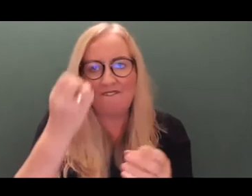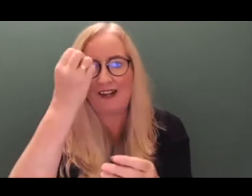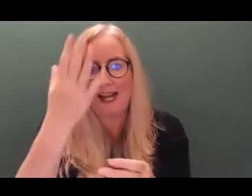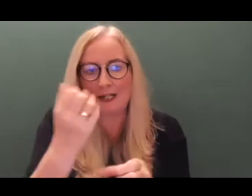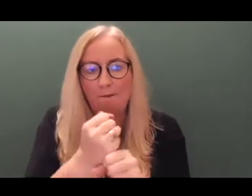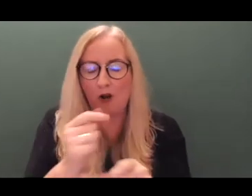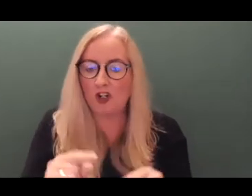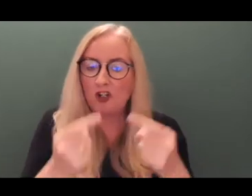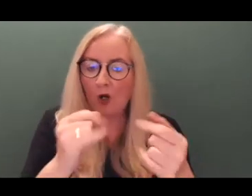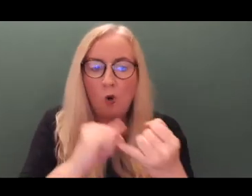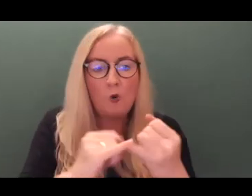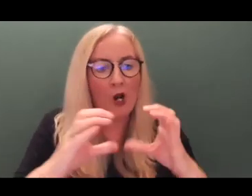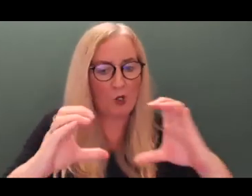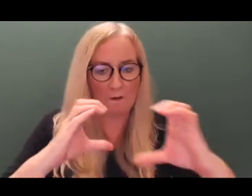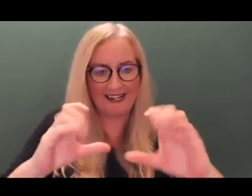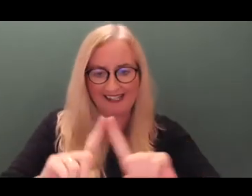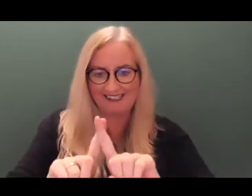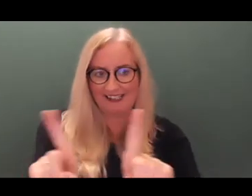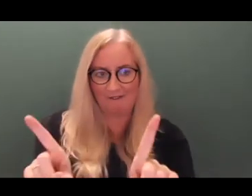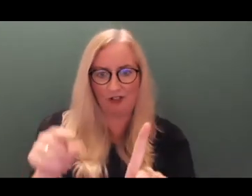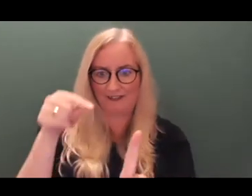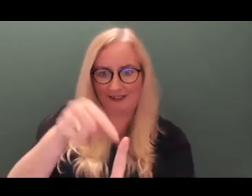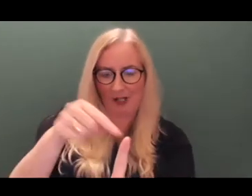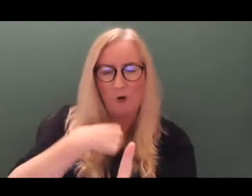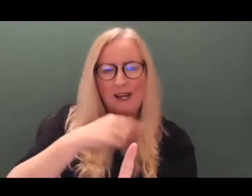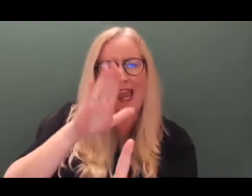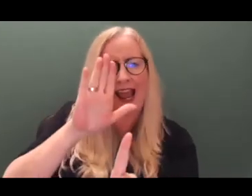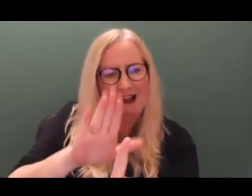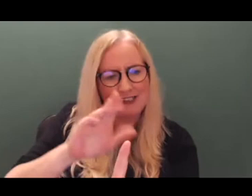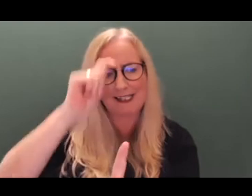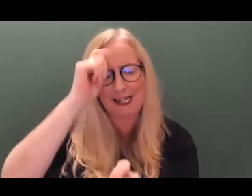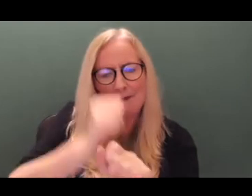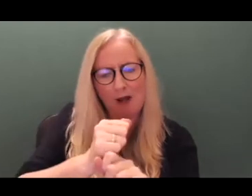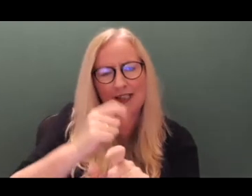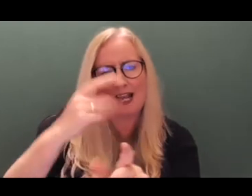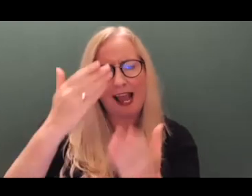communicate differently, that we all have to think about just because someone doesn't use